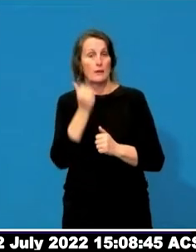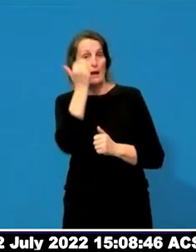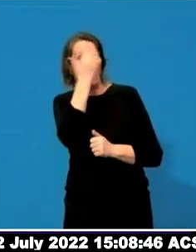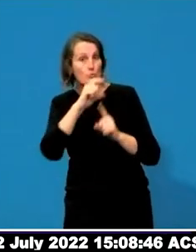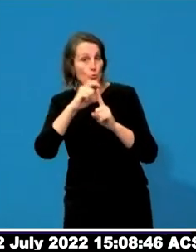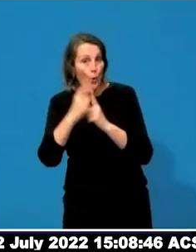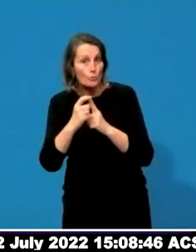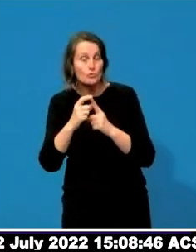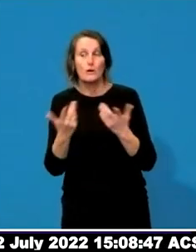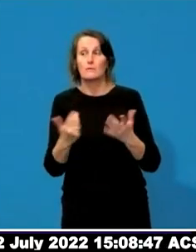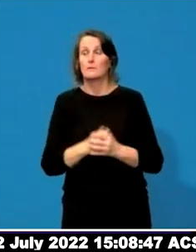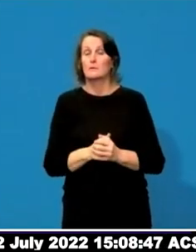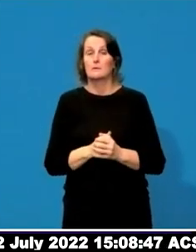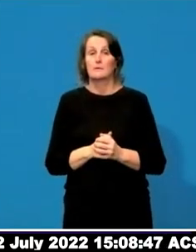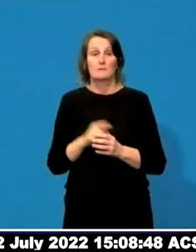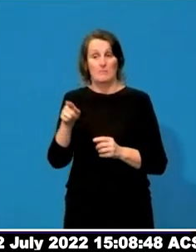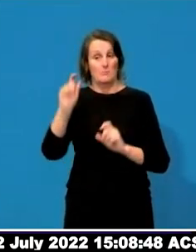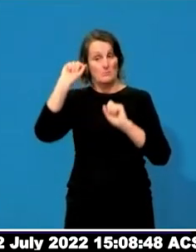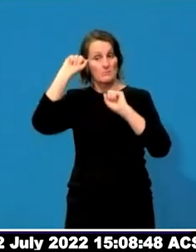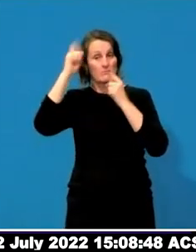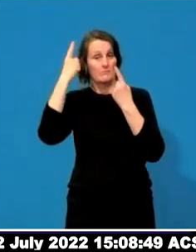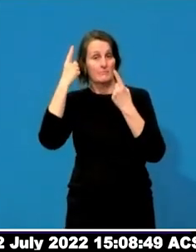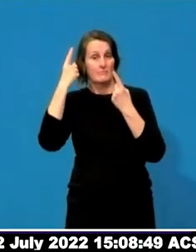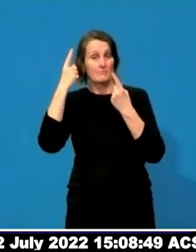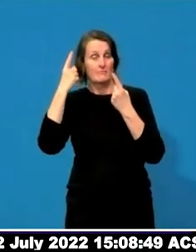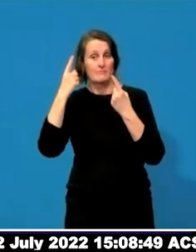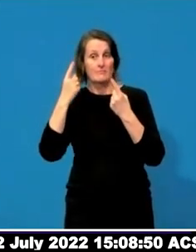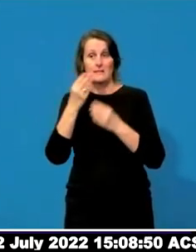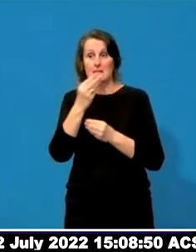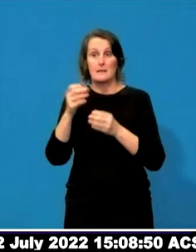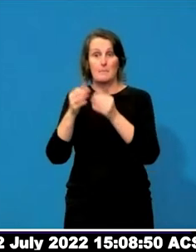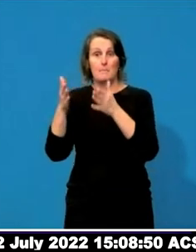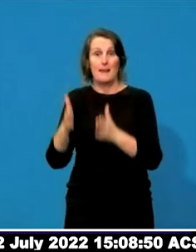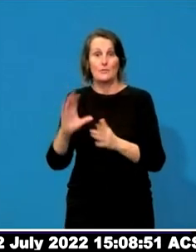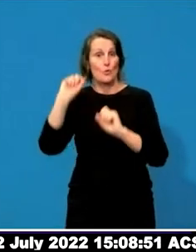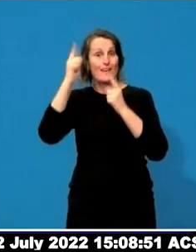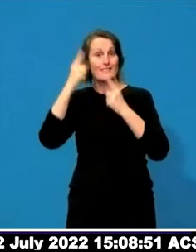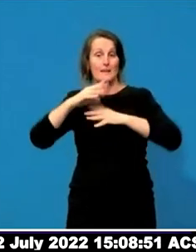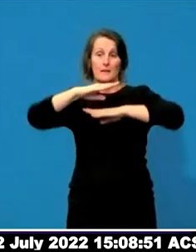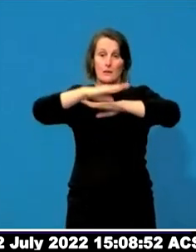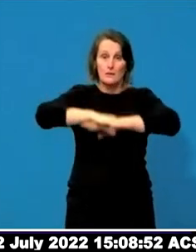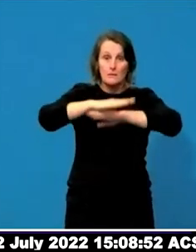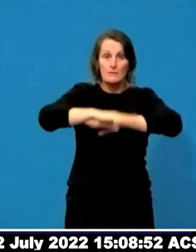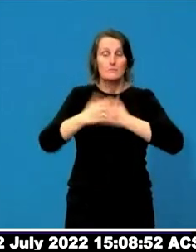and the very limited understanding that some planners have of country, culture and community. Absolutely.